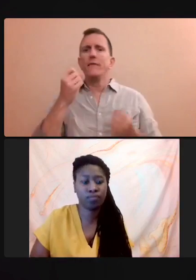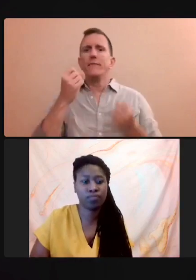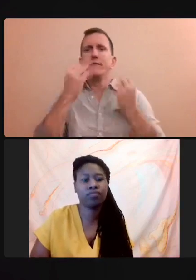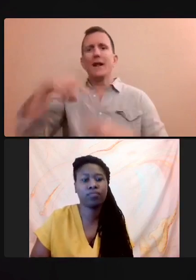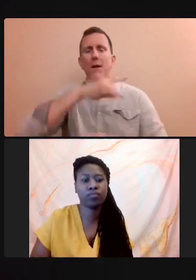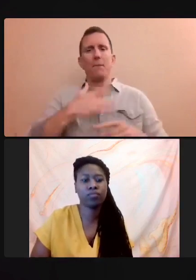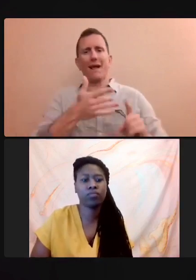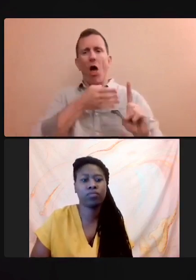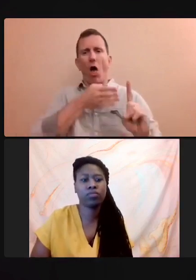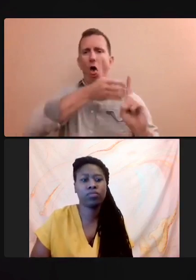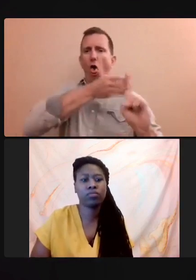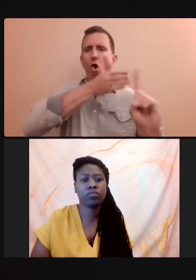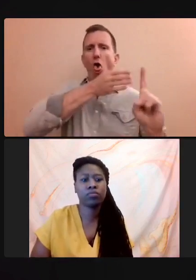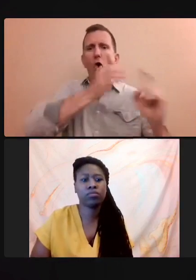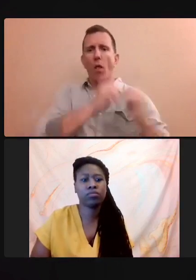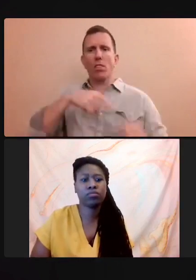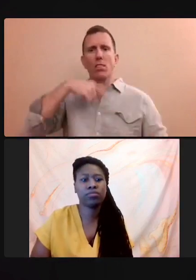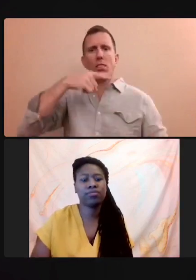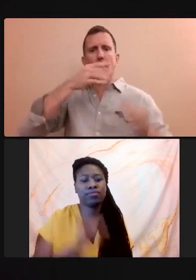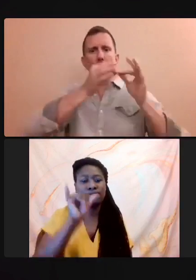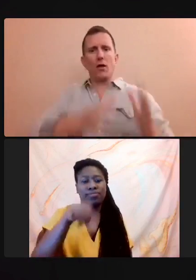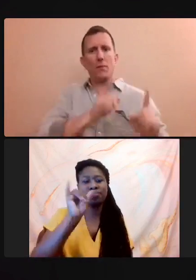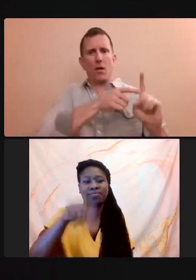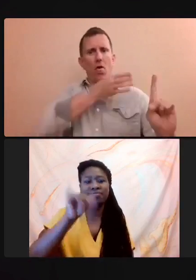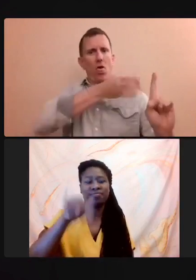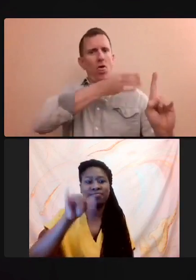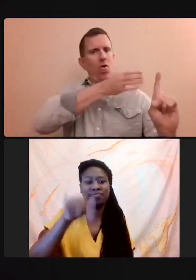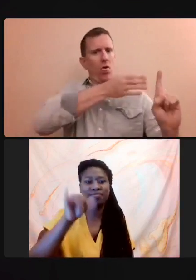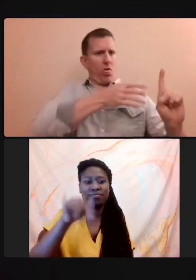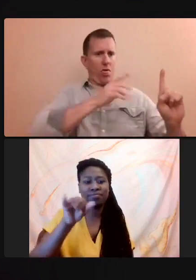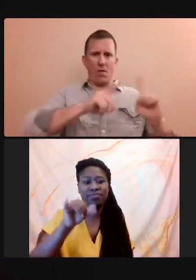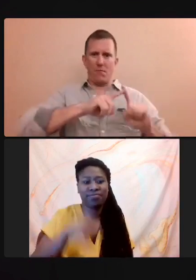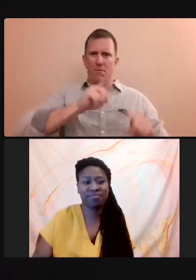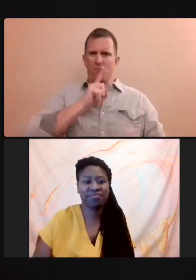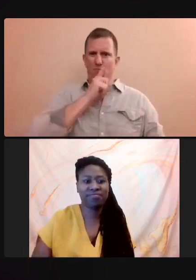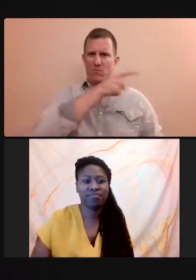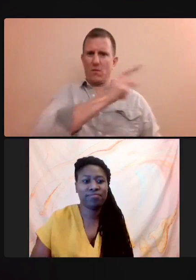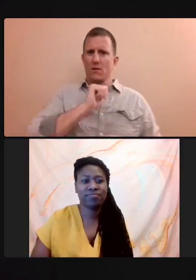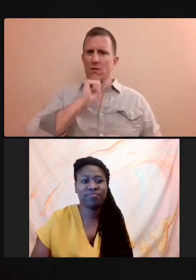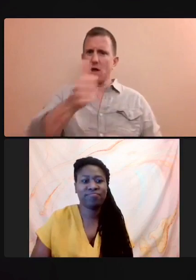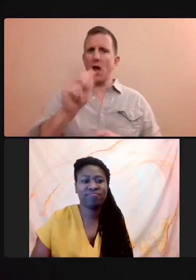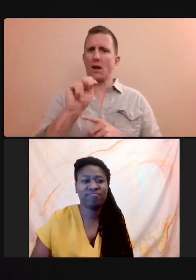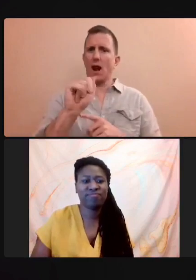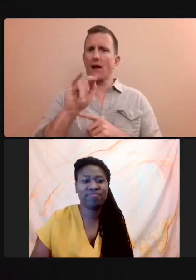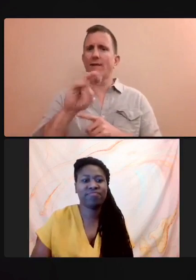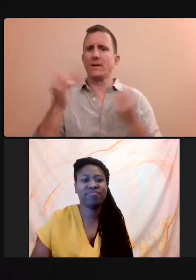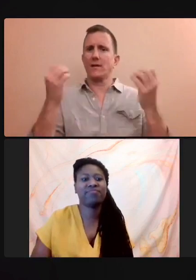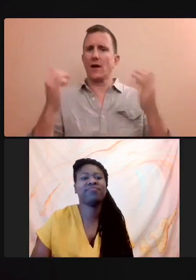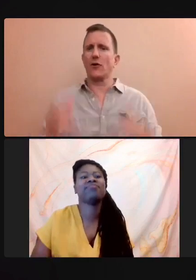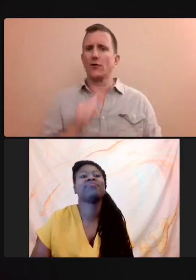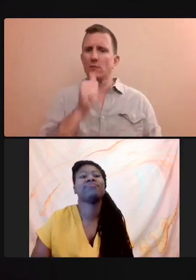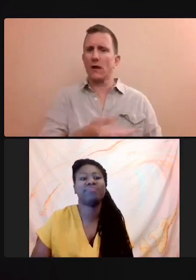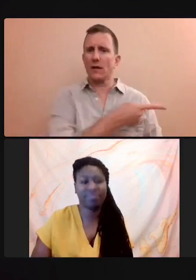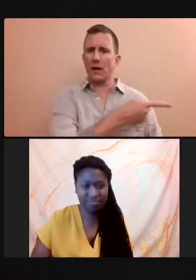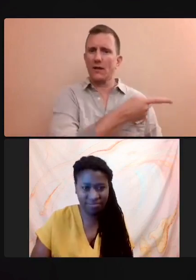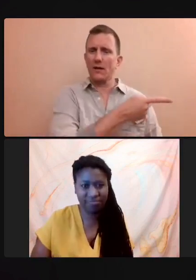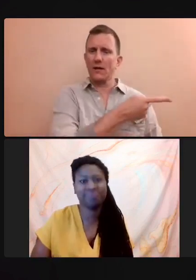they're going to learn different skills like the process of interpreting or maybe focus on voicing or interpreting into English.